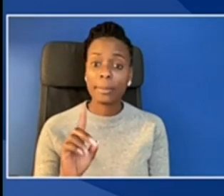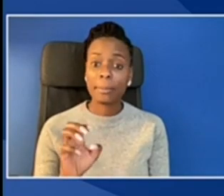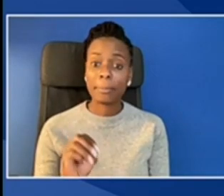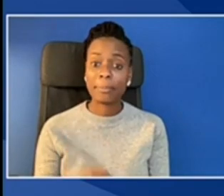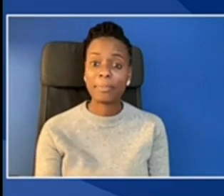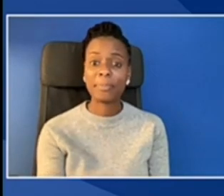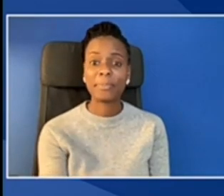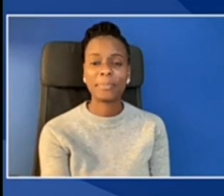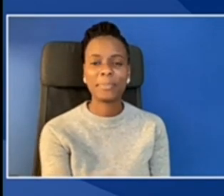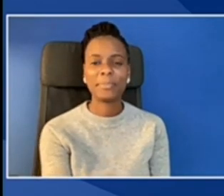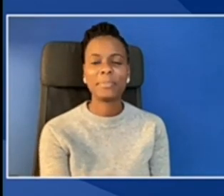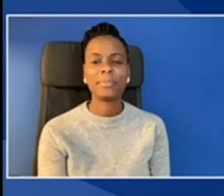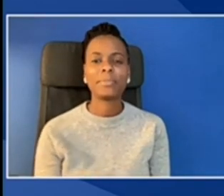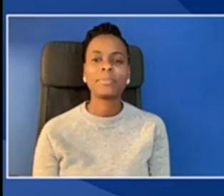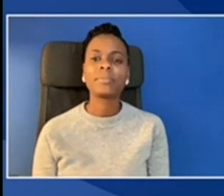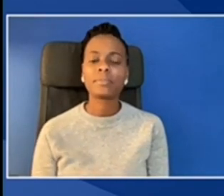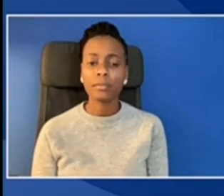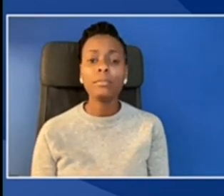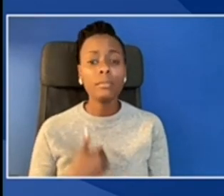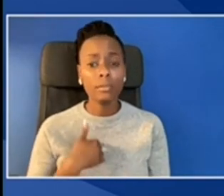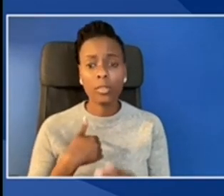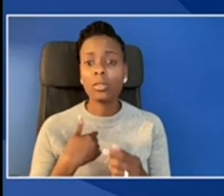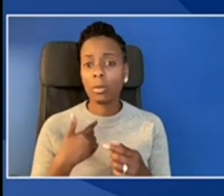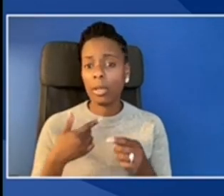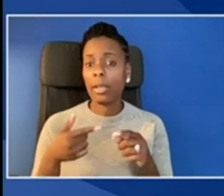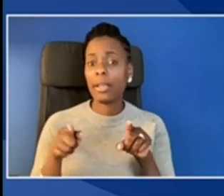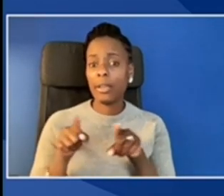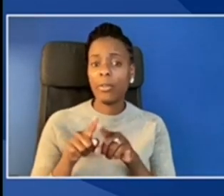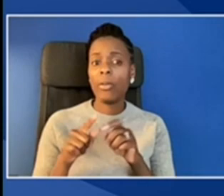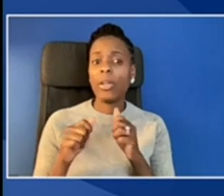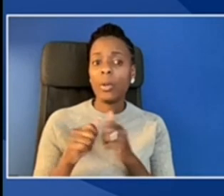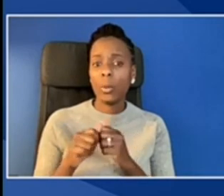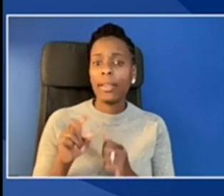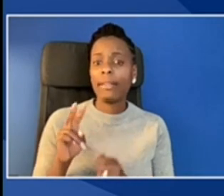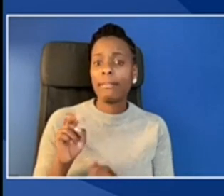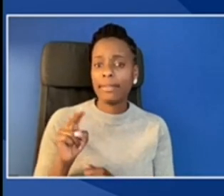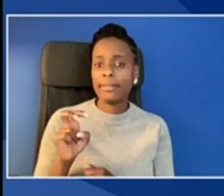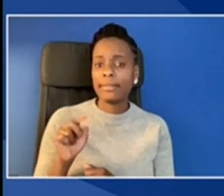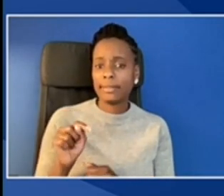Definitely echo business requests in terms of hearing from the servicers, but think